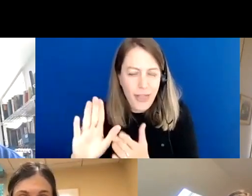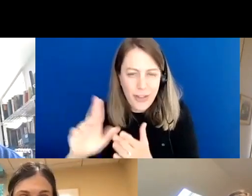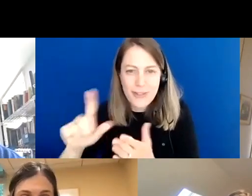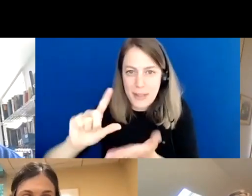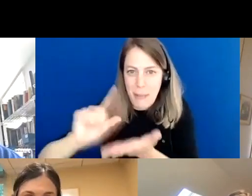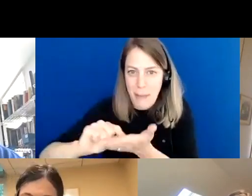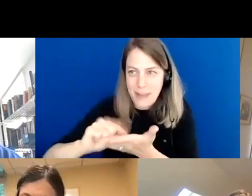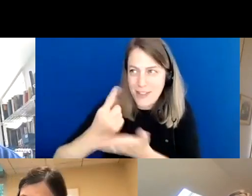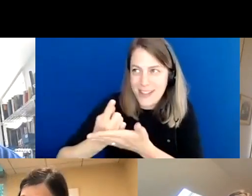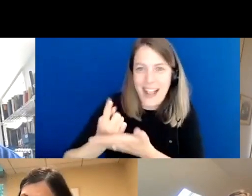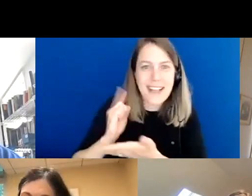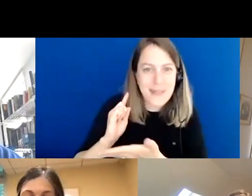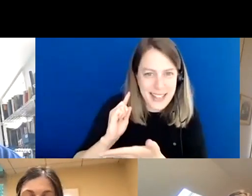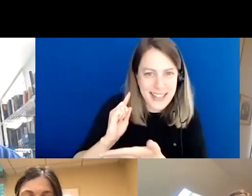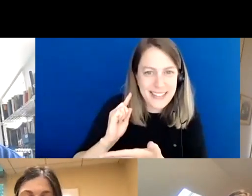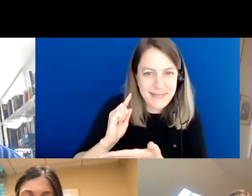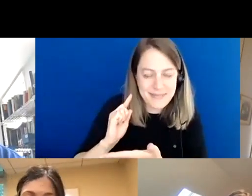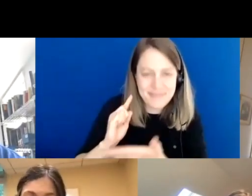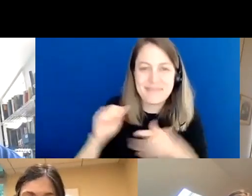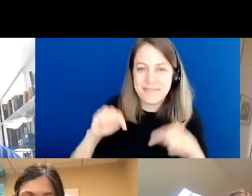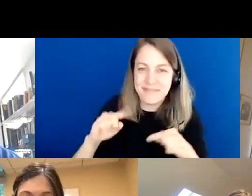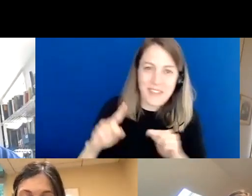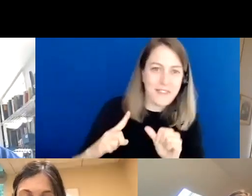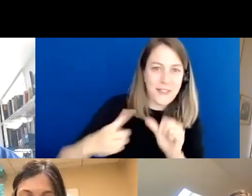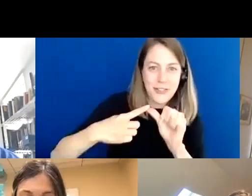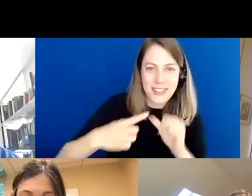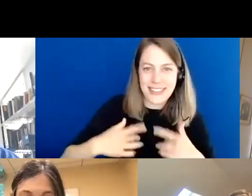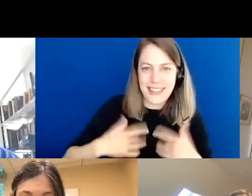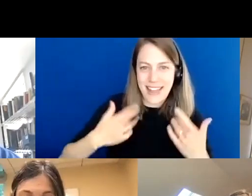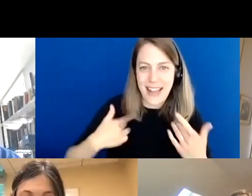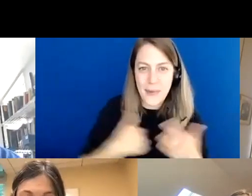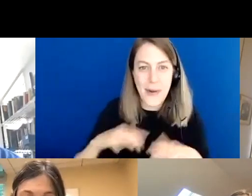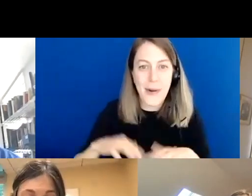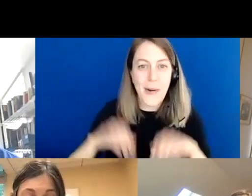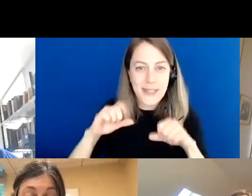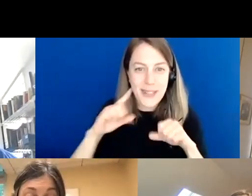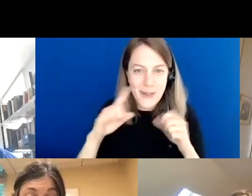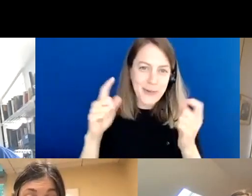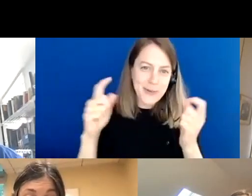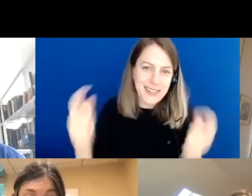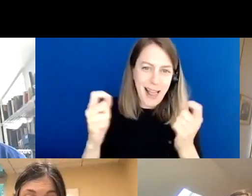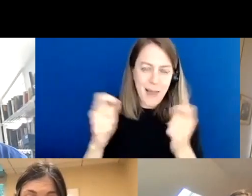This is the first event we are having to celebrate the launch of this book.